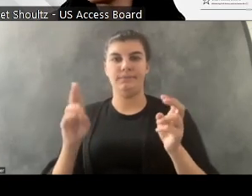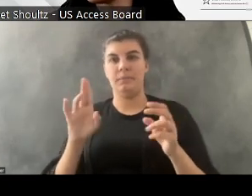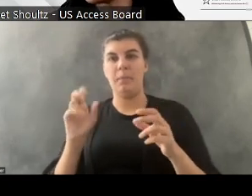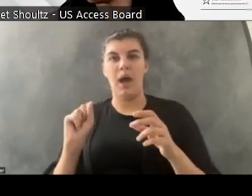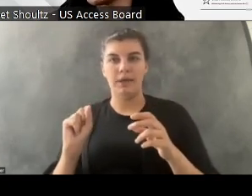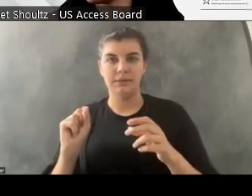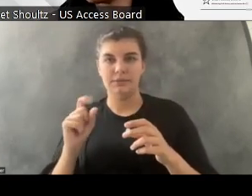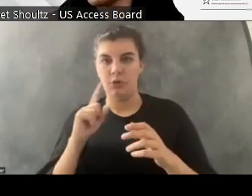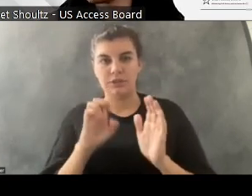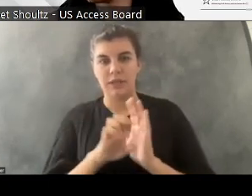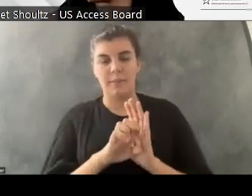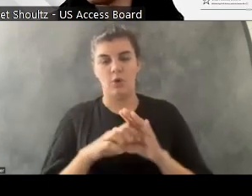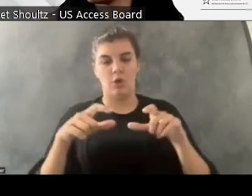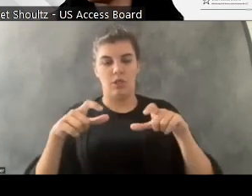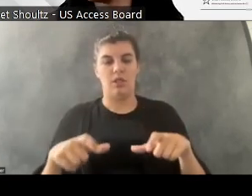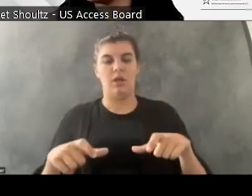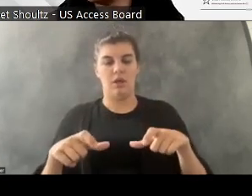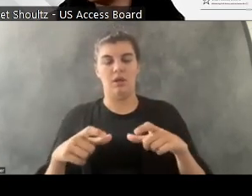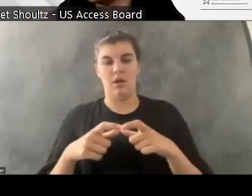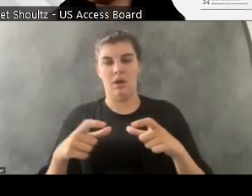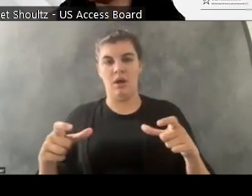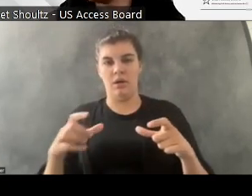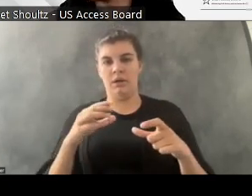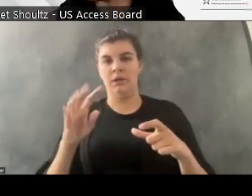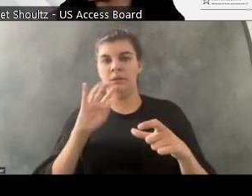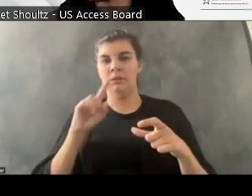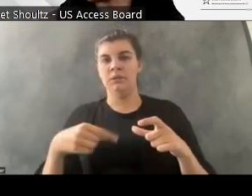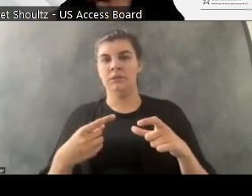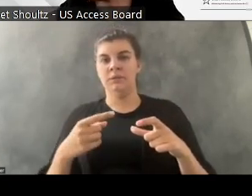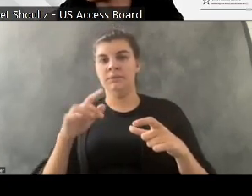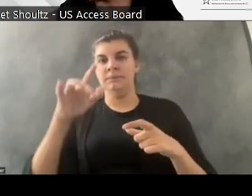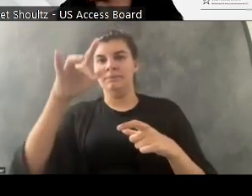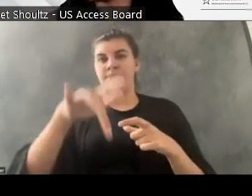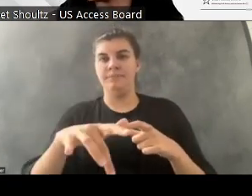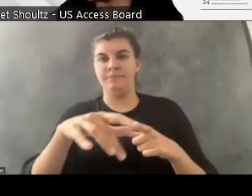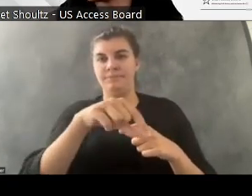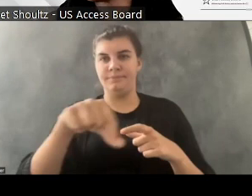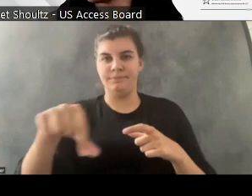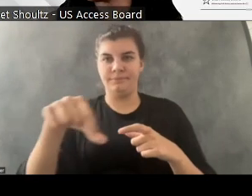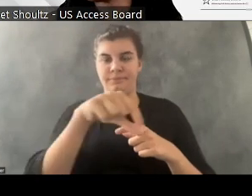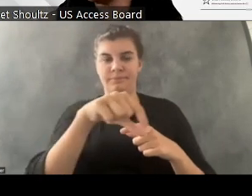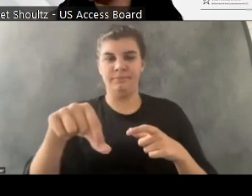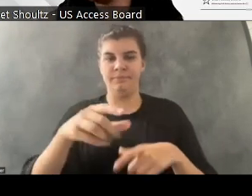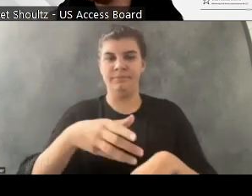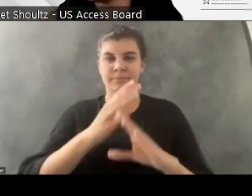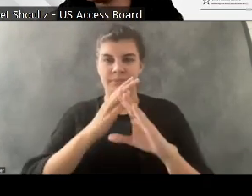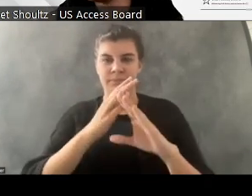the vehicular space, the access aisle, and then we're talking about the center 50 percent of